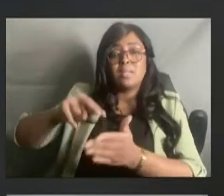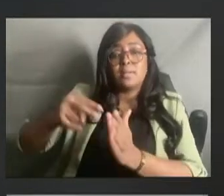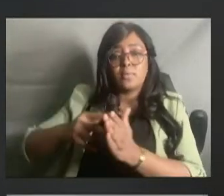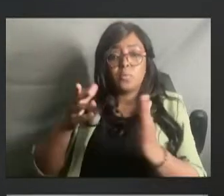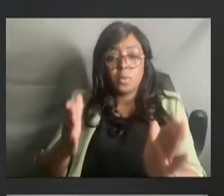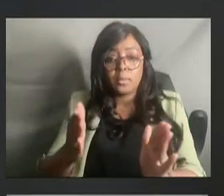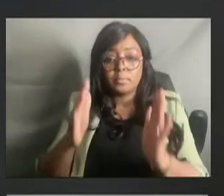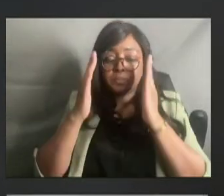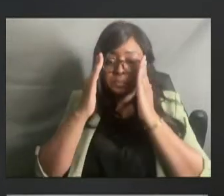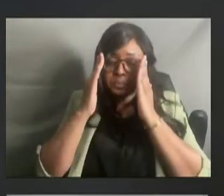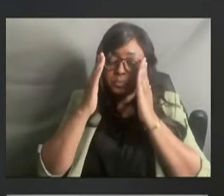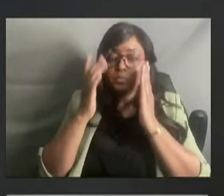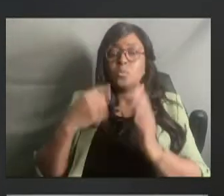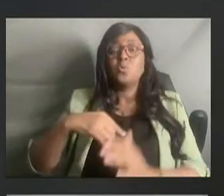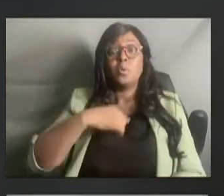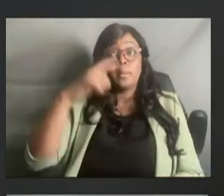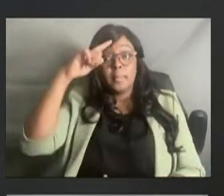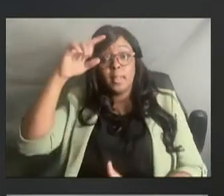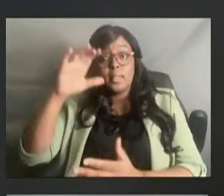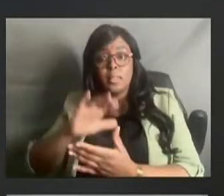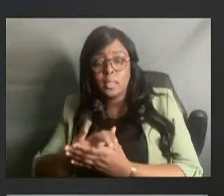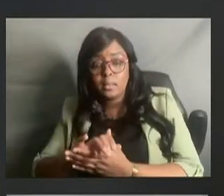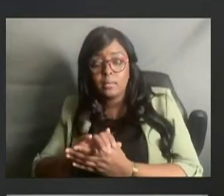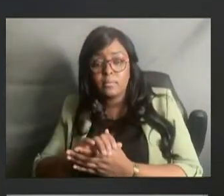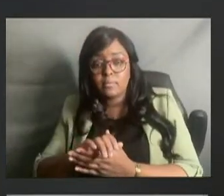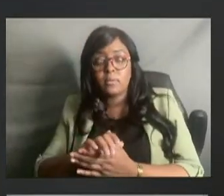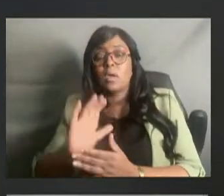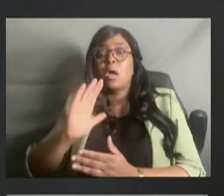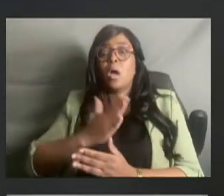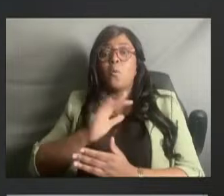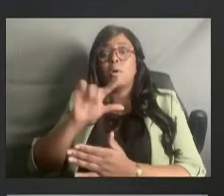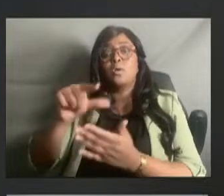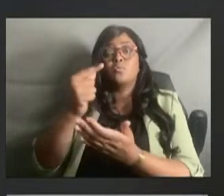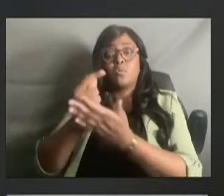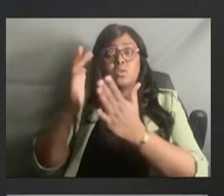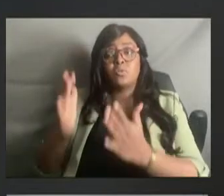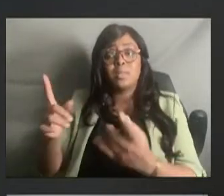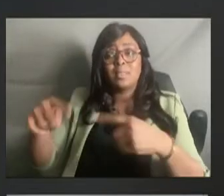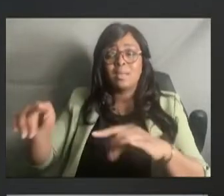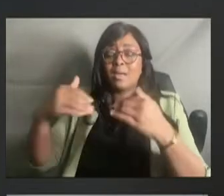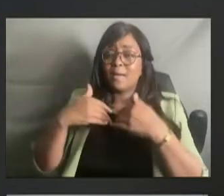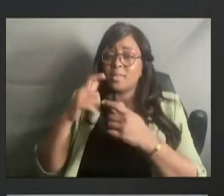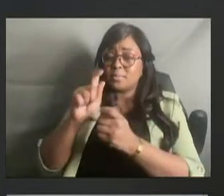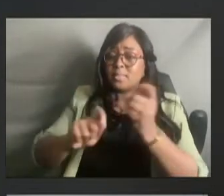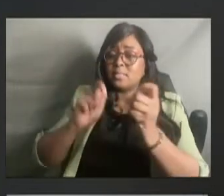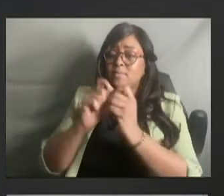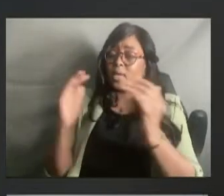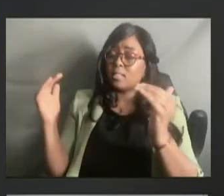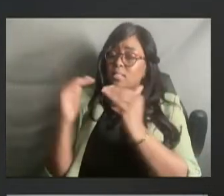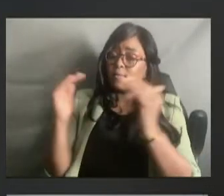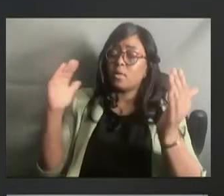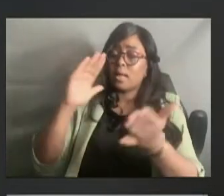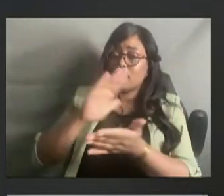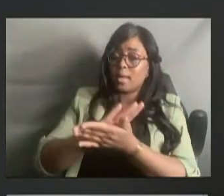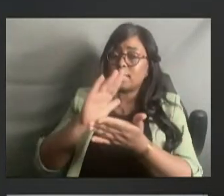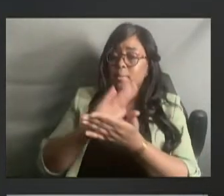crediting that experience in a meaningful way and that that we